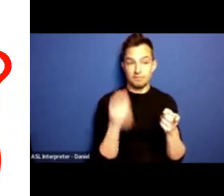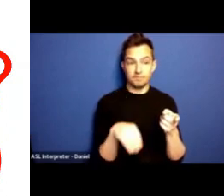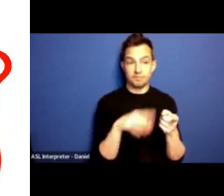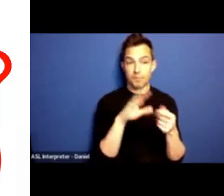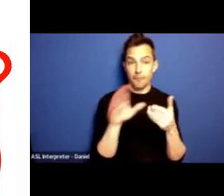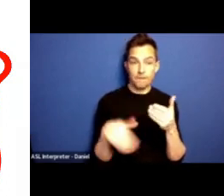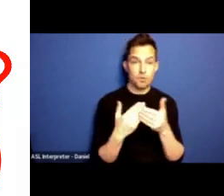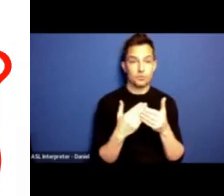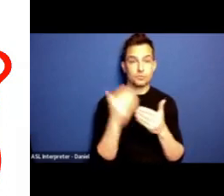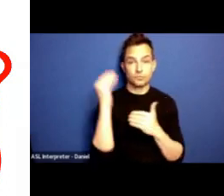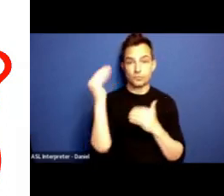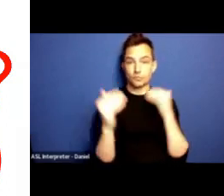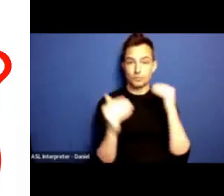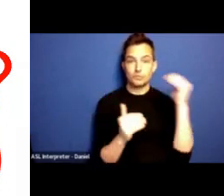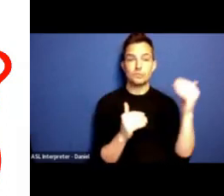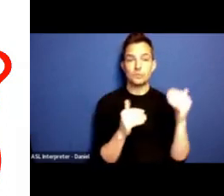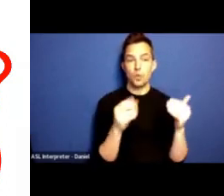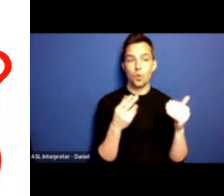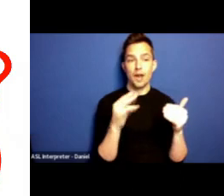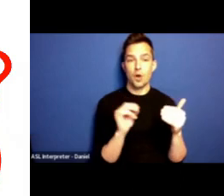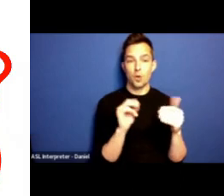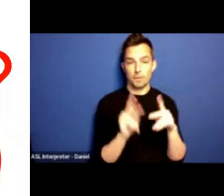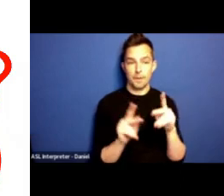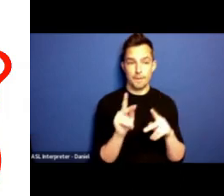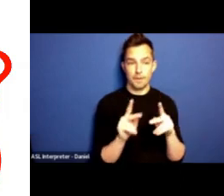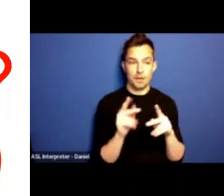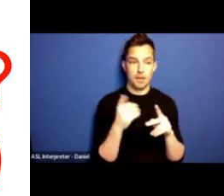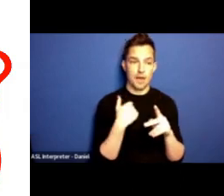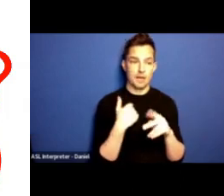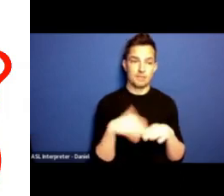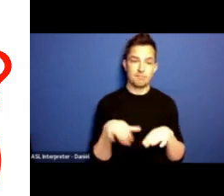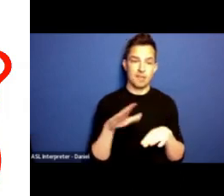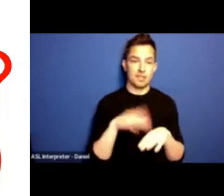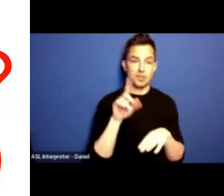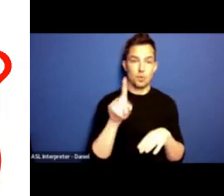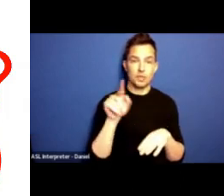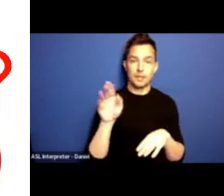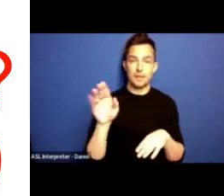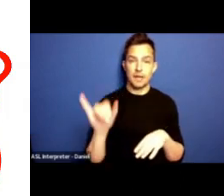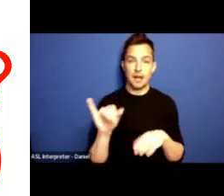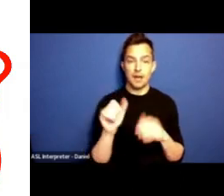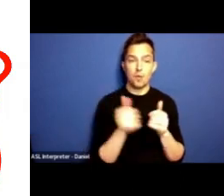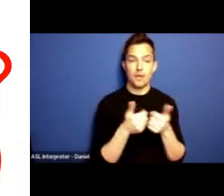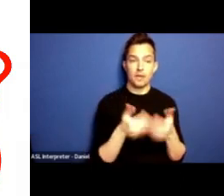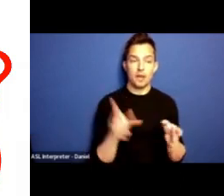adult Ohioans had at least one traumatic brain injury with loss of consciousness. That's what